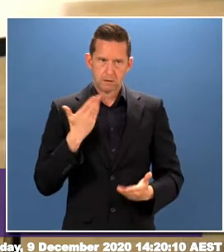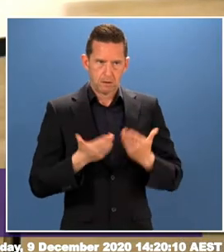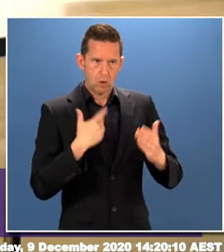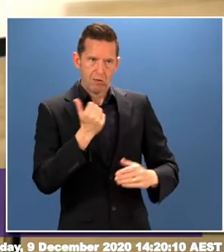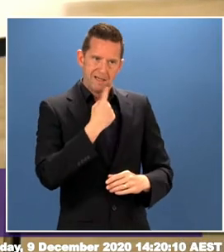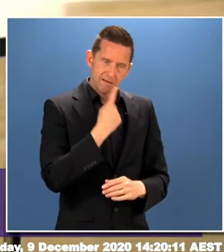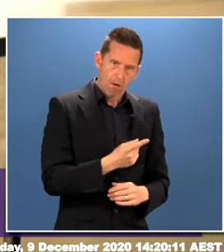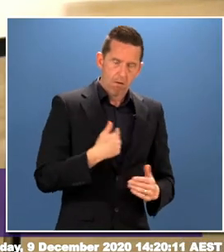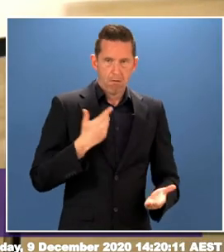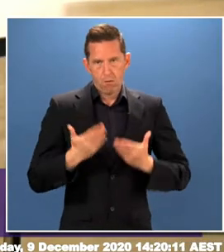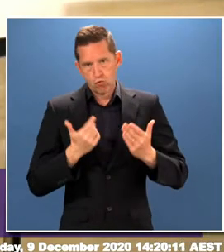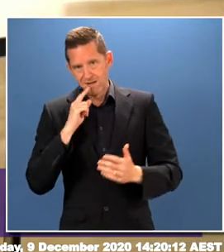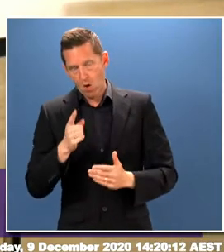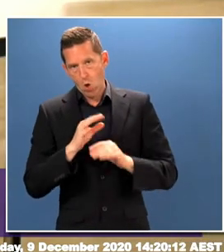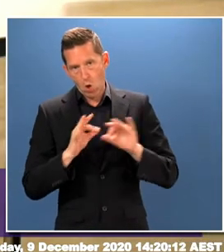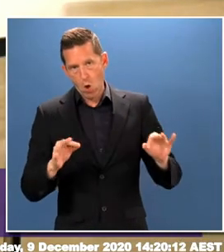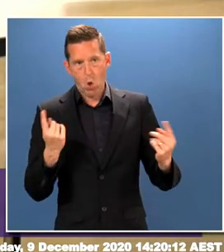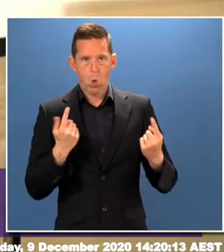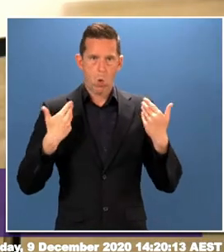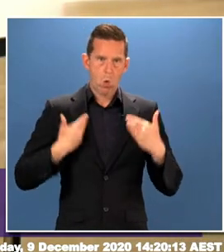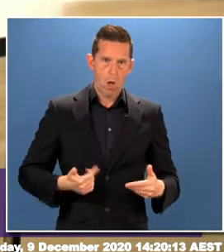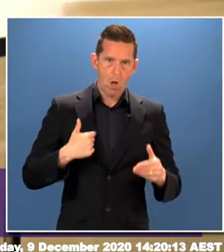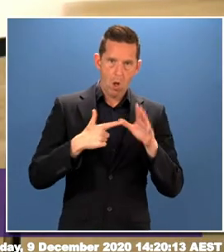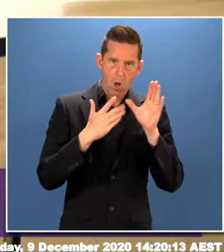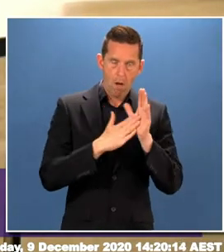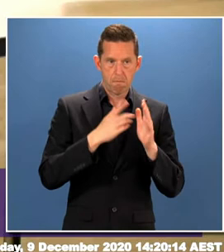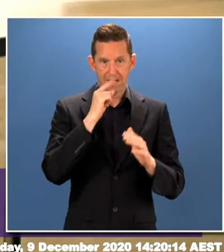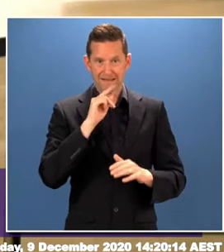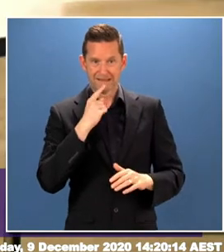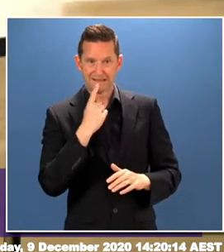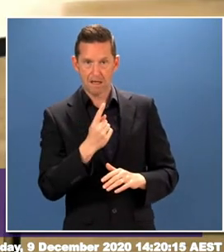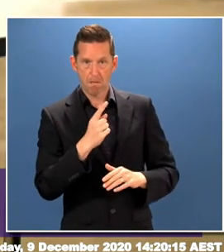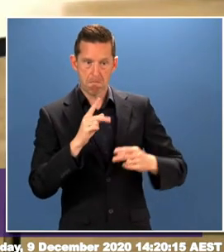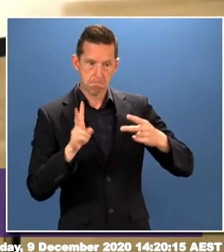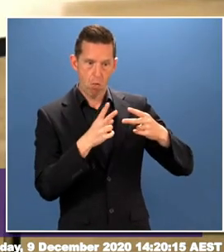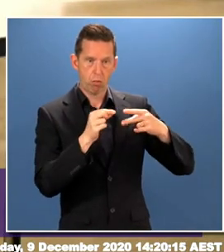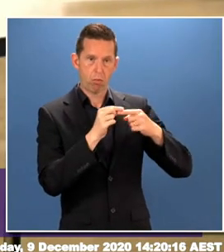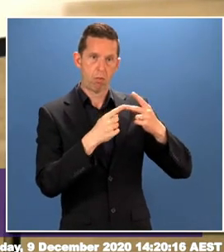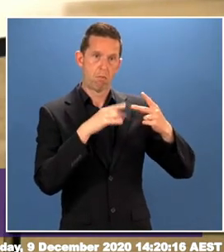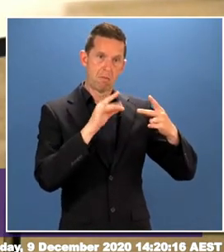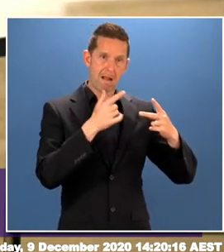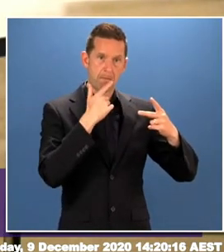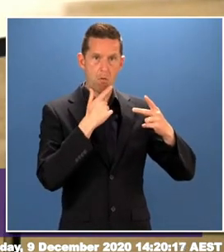or do I tell them about my identity, do I tell them about both?” So it's that decision making and constant mental chatter